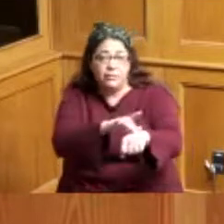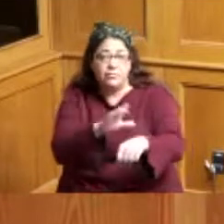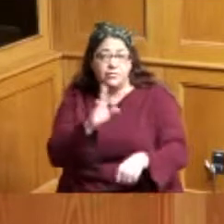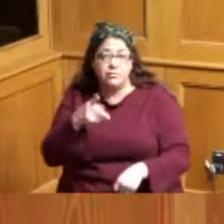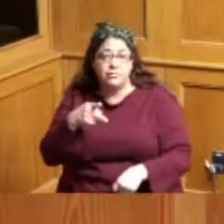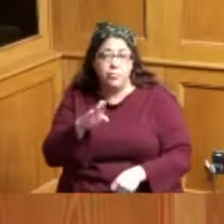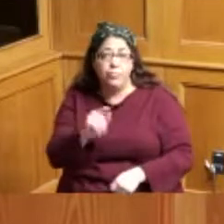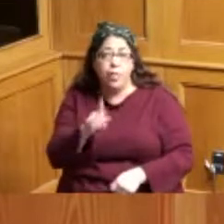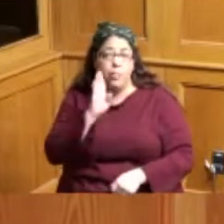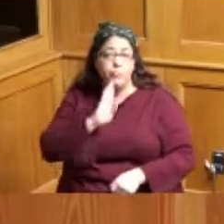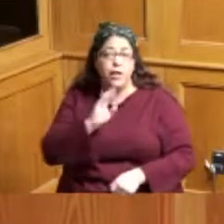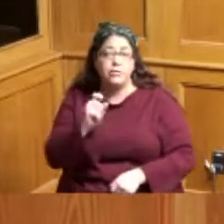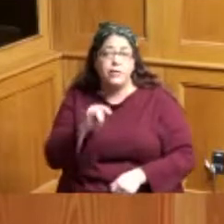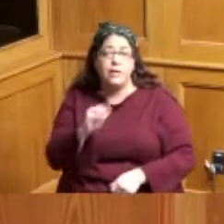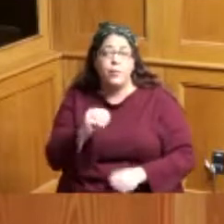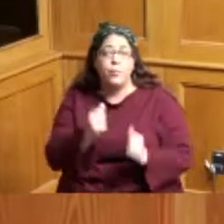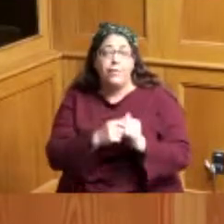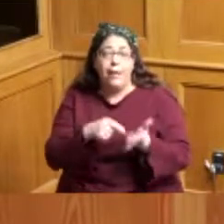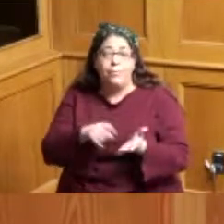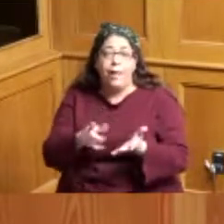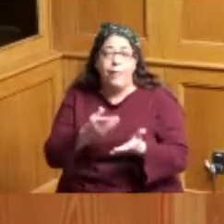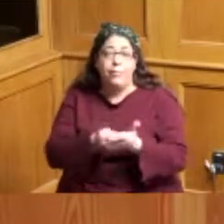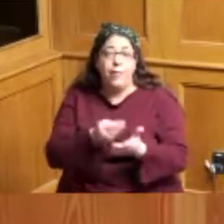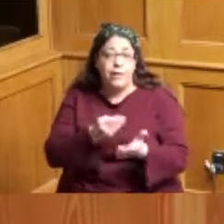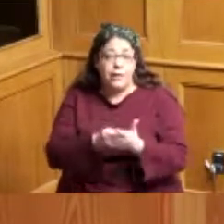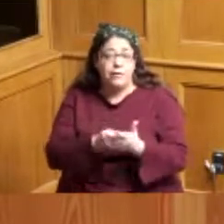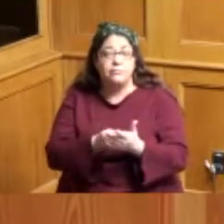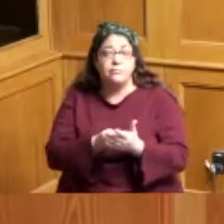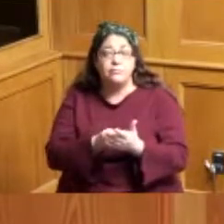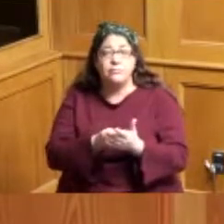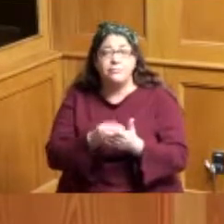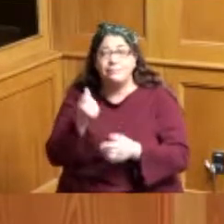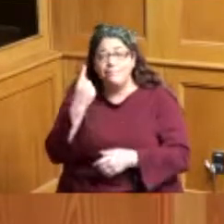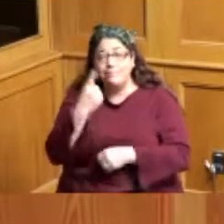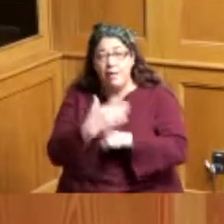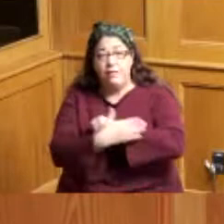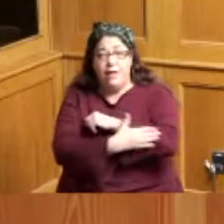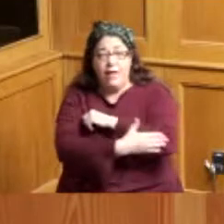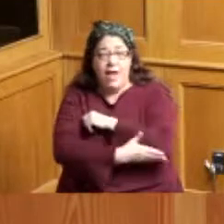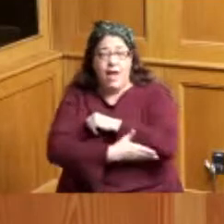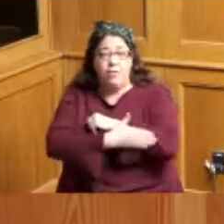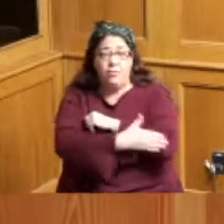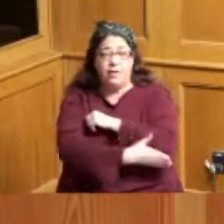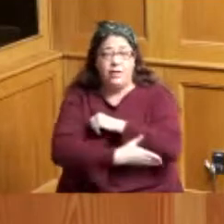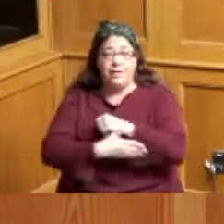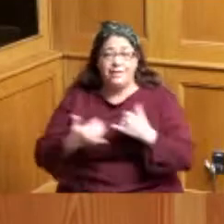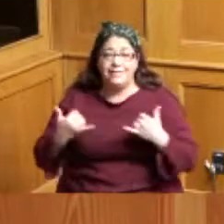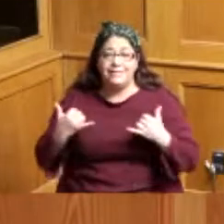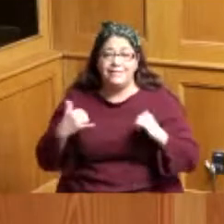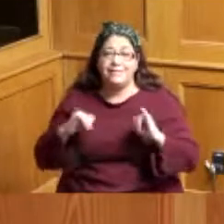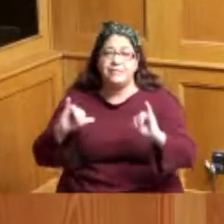having to pay any money and I understand that the county is still in a state of emergency